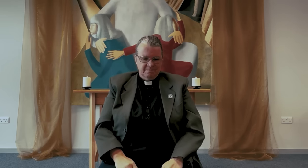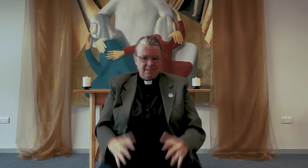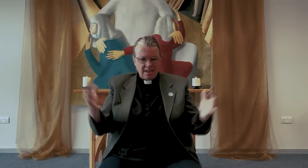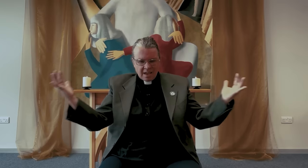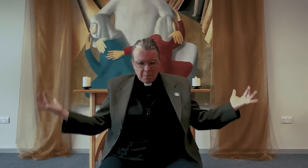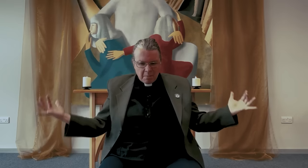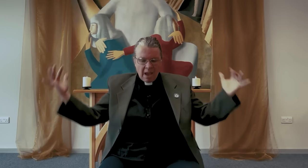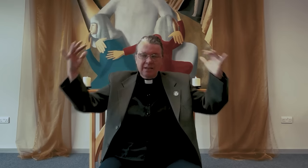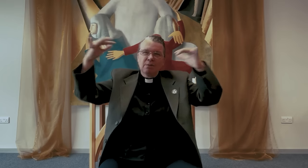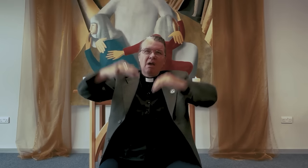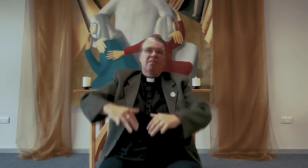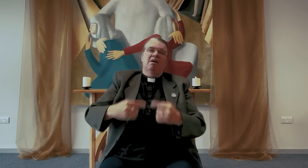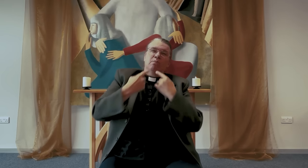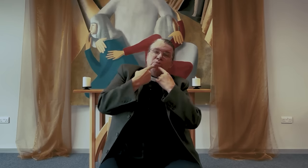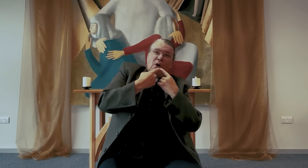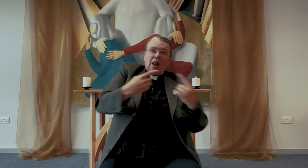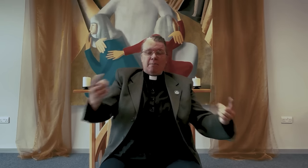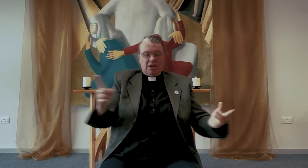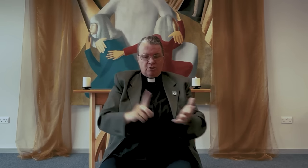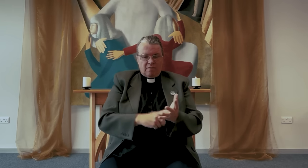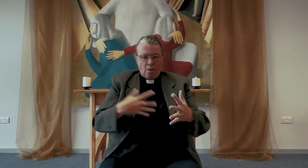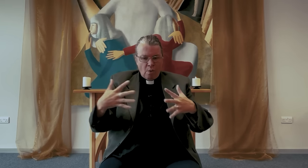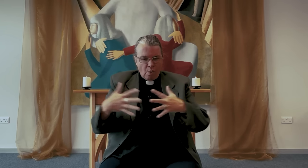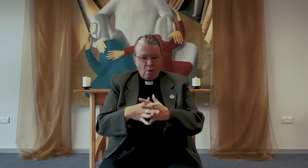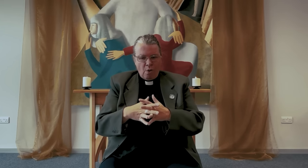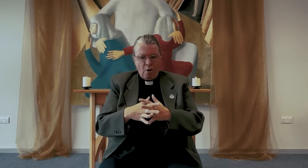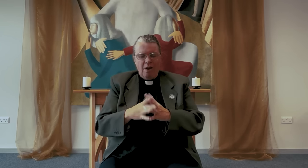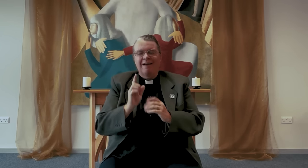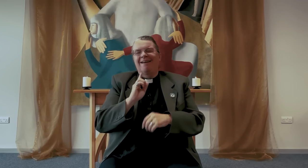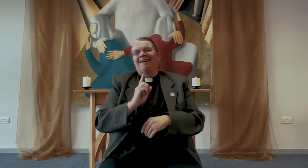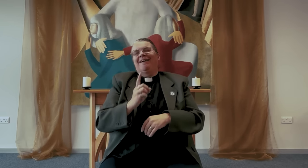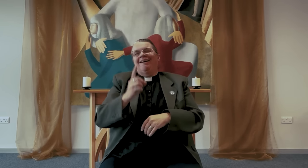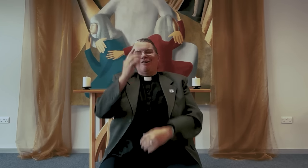This coming back together, this proclamation of the law